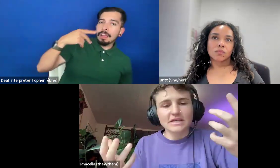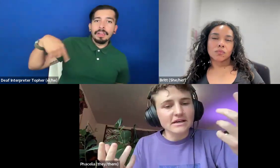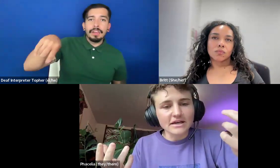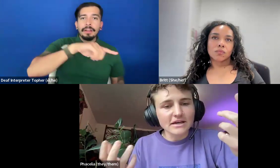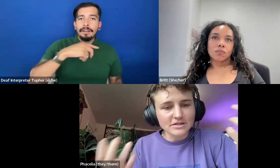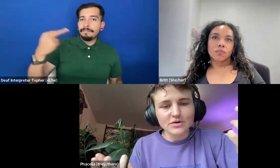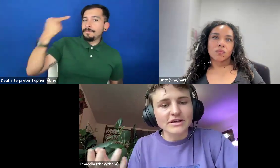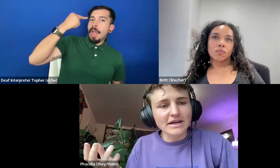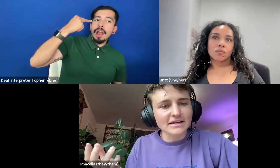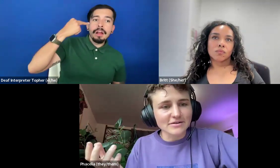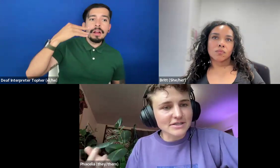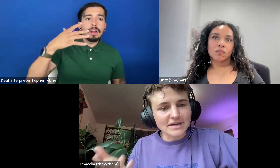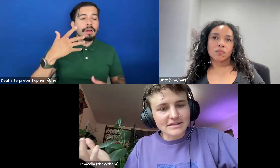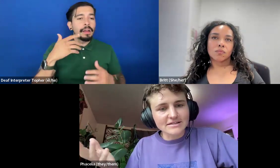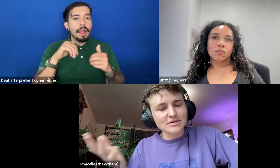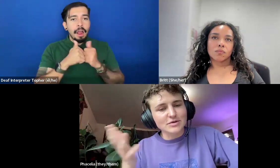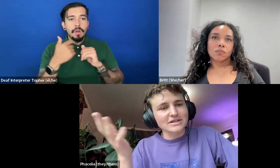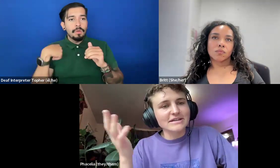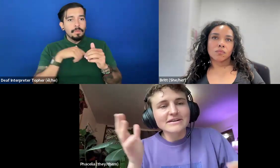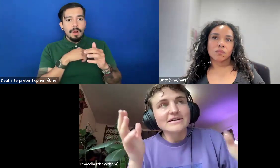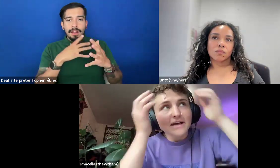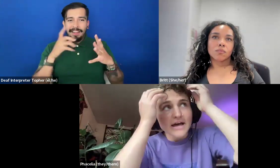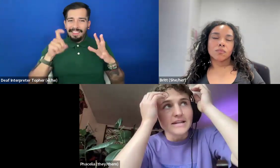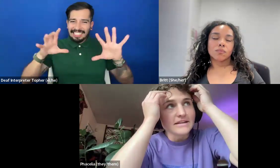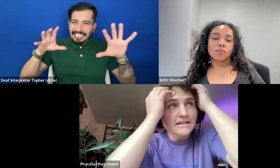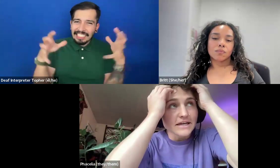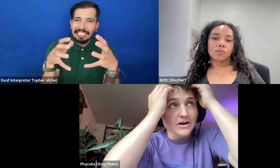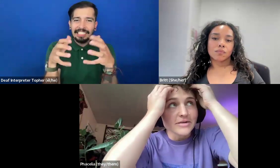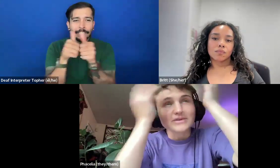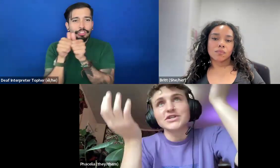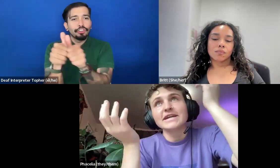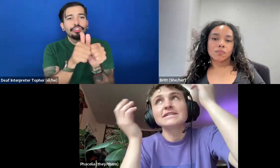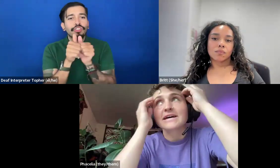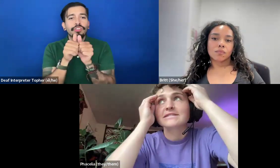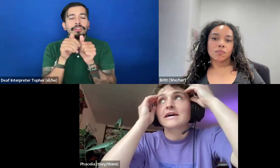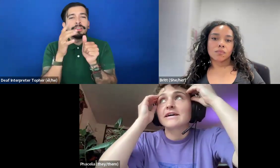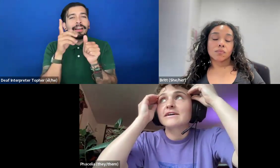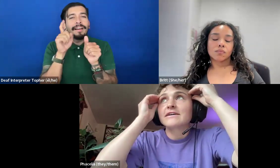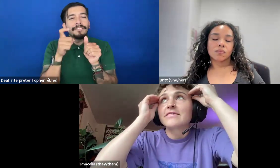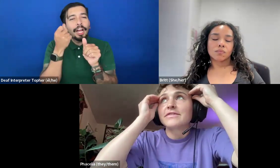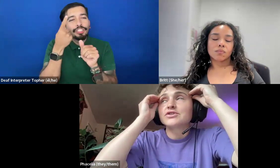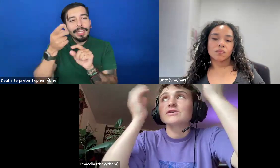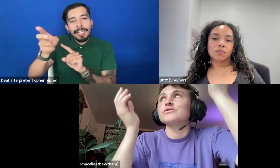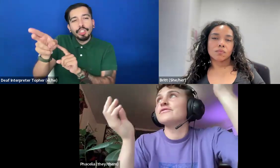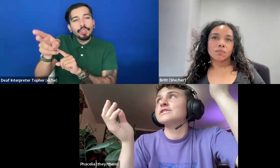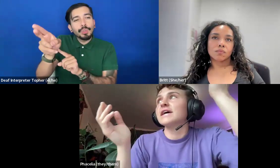basically like historically diagnosing the situation and like talking about eugenics as like the structural force